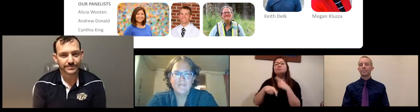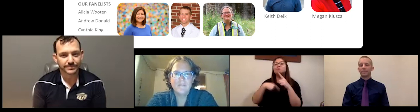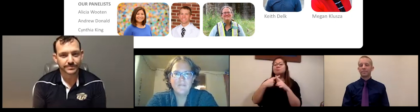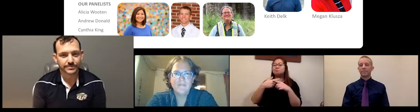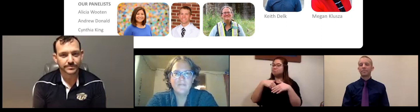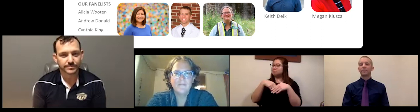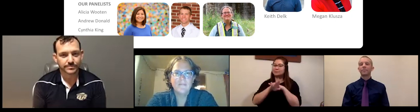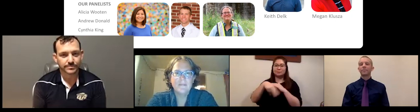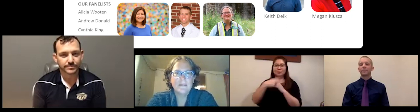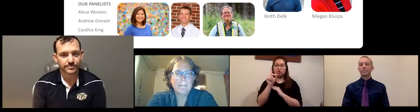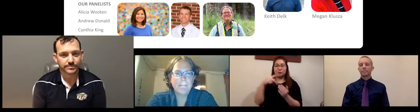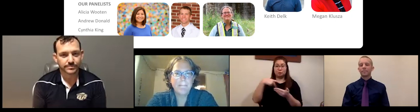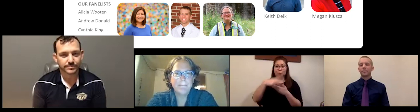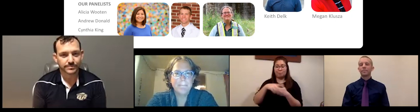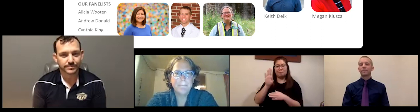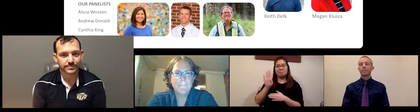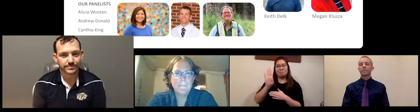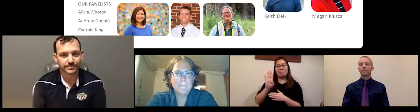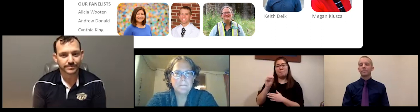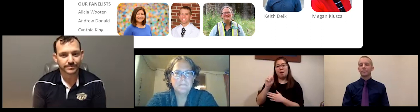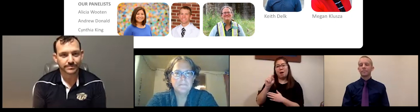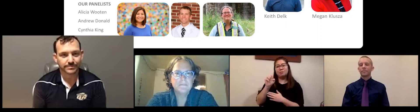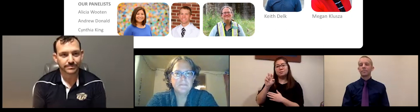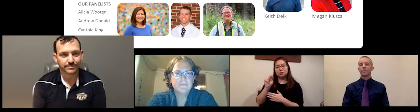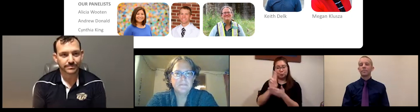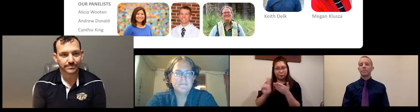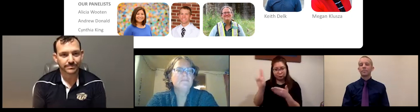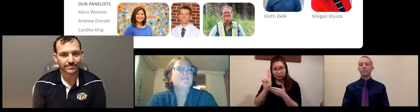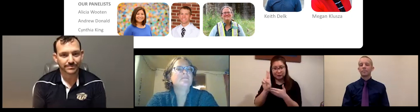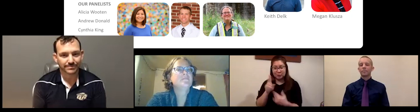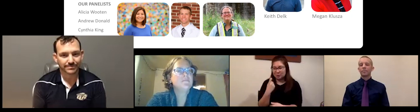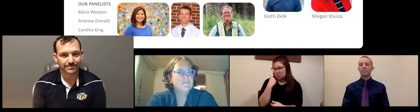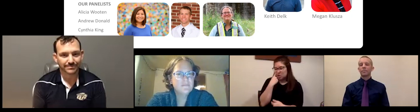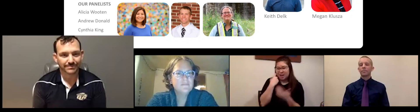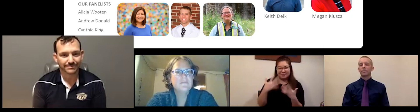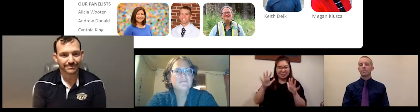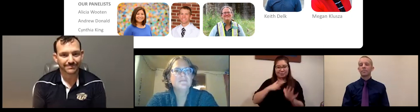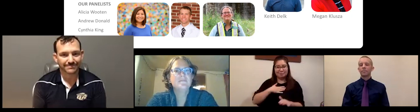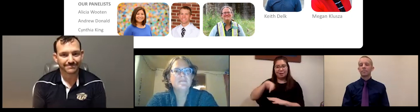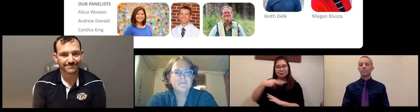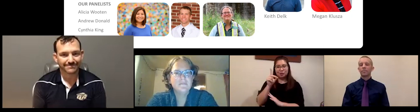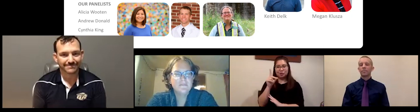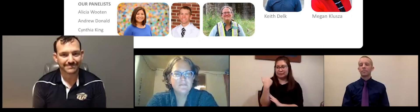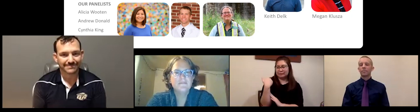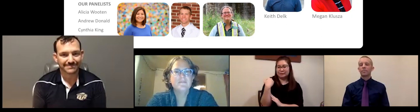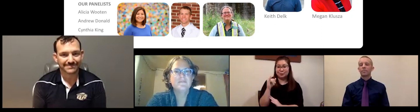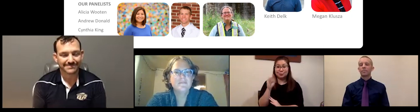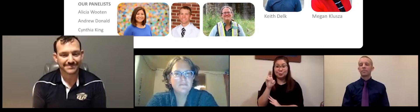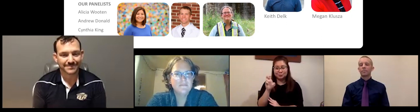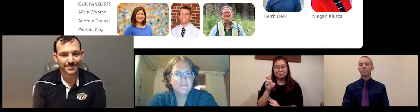then entered the PhD program at Boston University and just finished my PhD this past June.